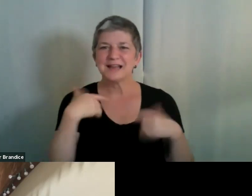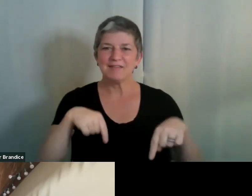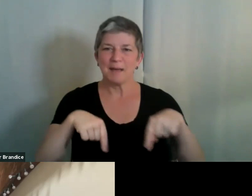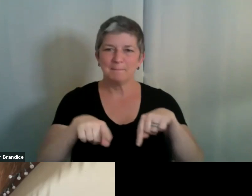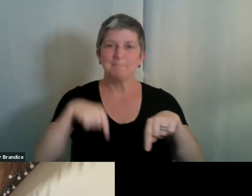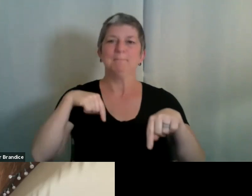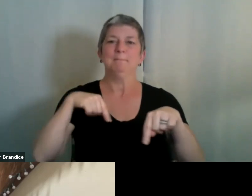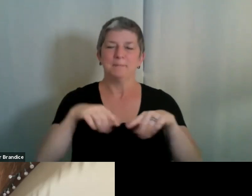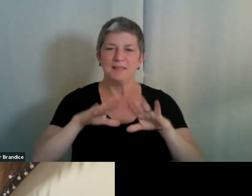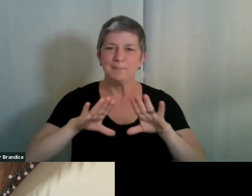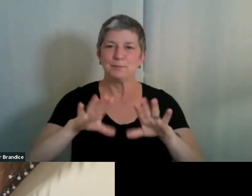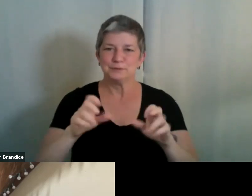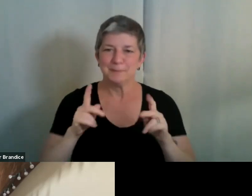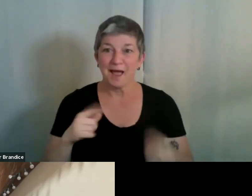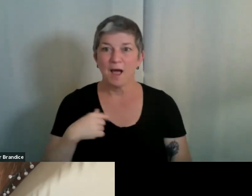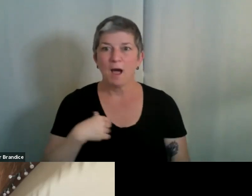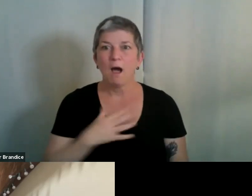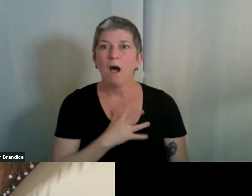which I think would be really amazing for me.